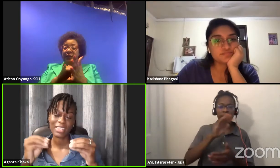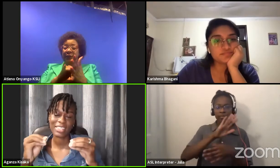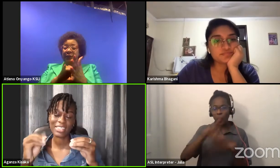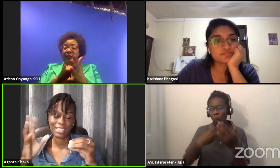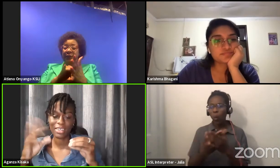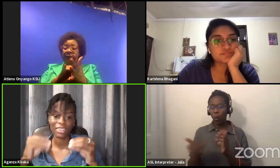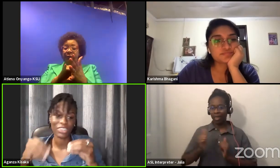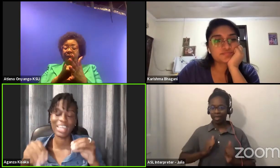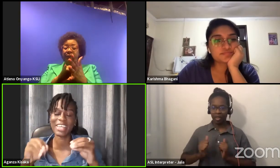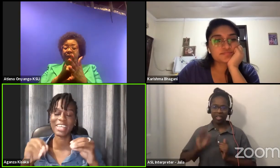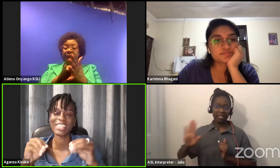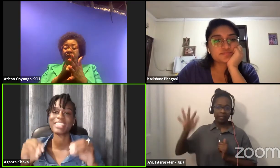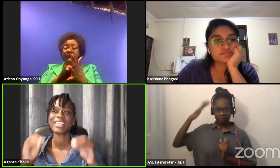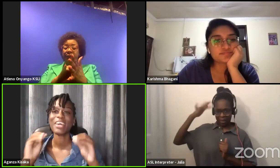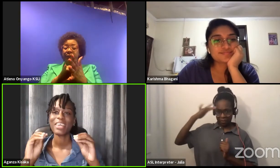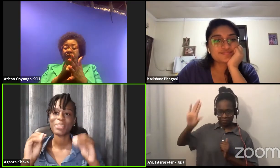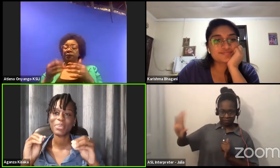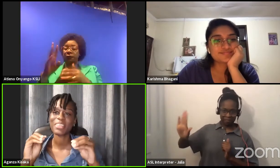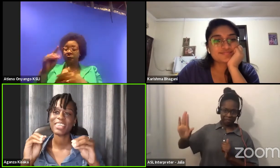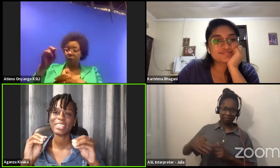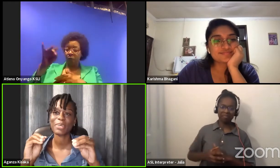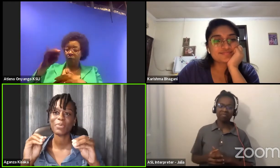this is his theology, he says, his whole theater